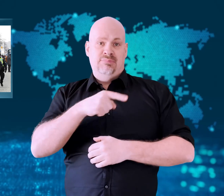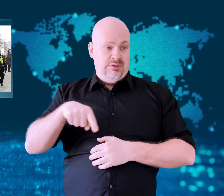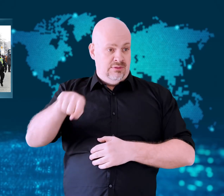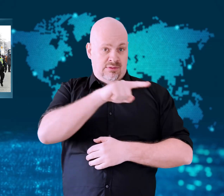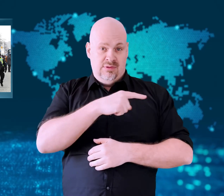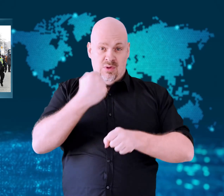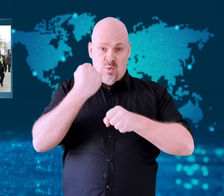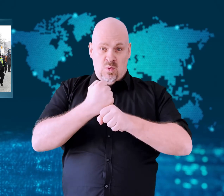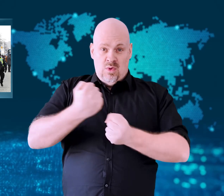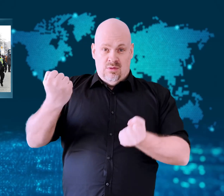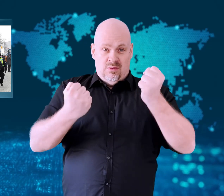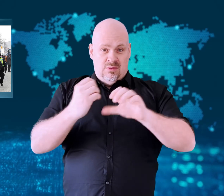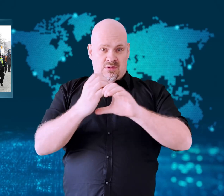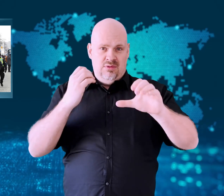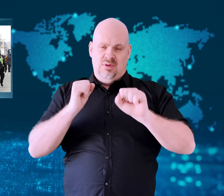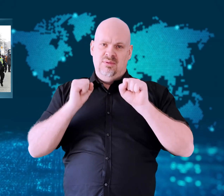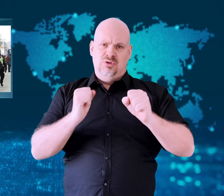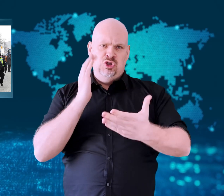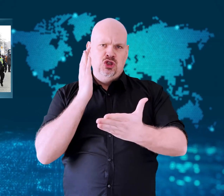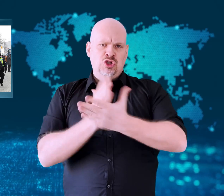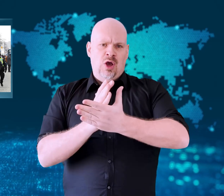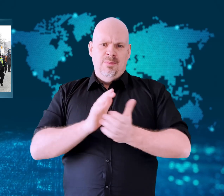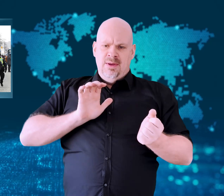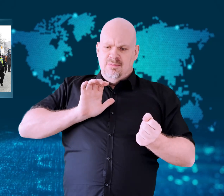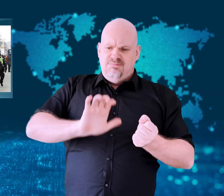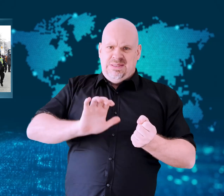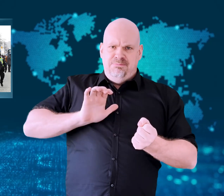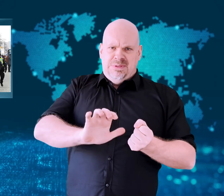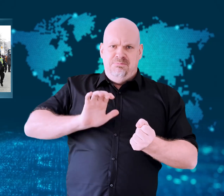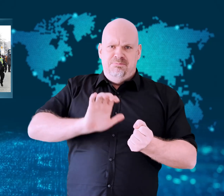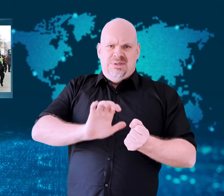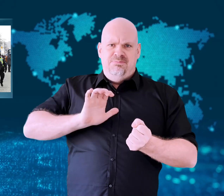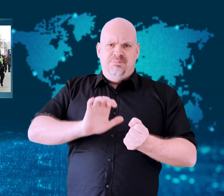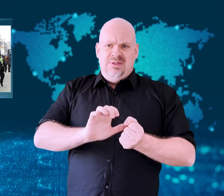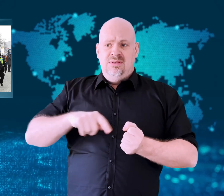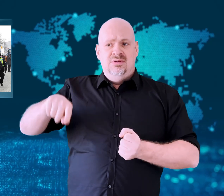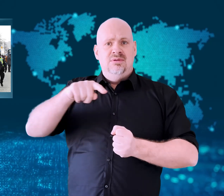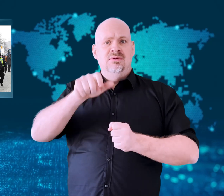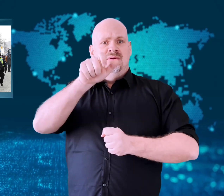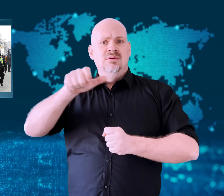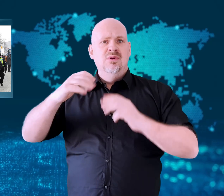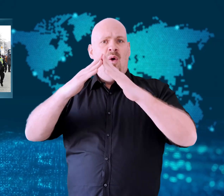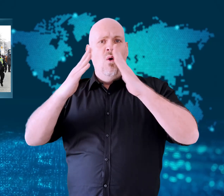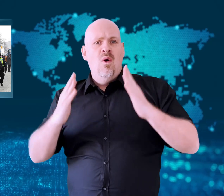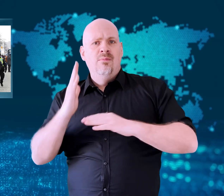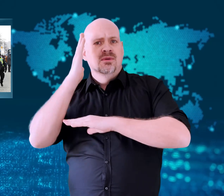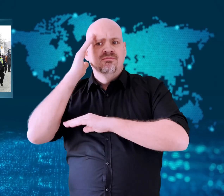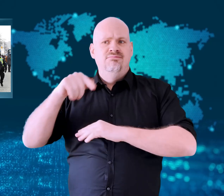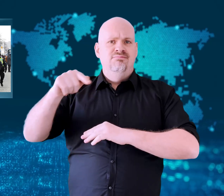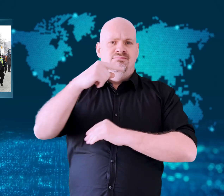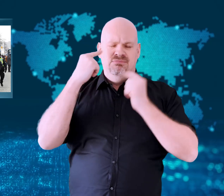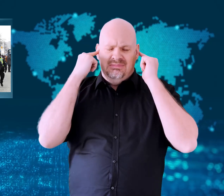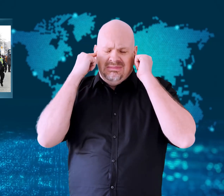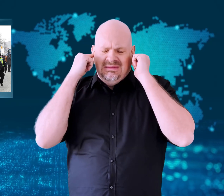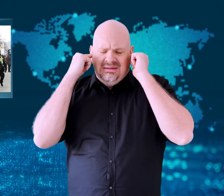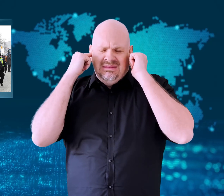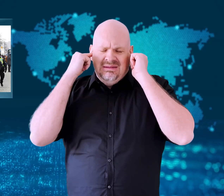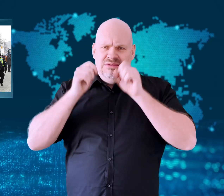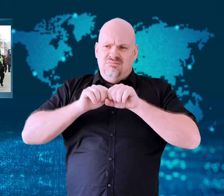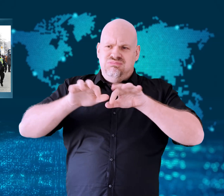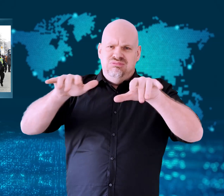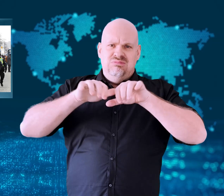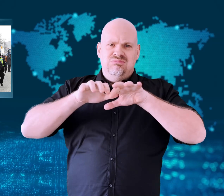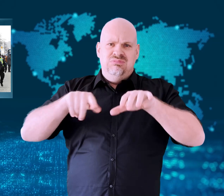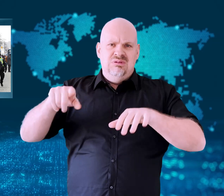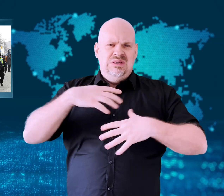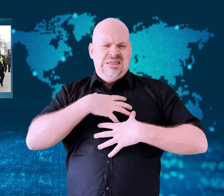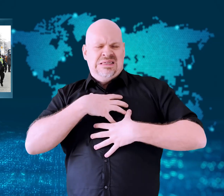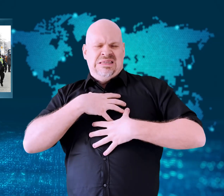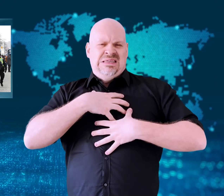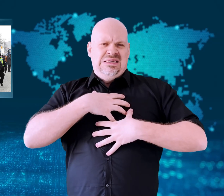A judge ordered the trucks to stop honking saying they have been